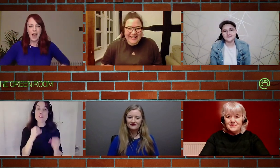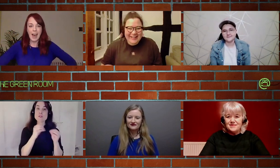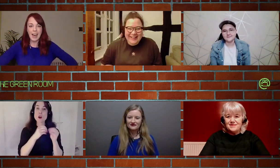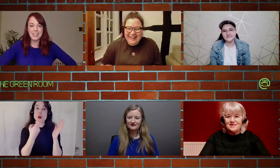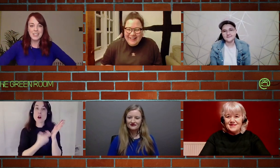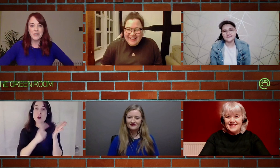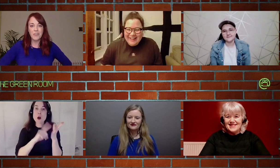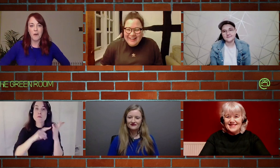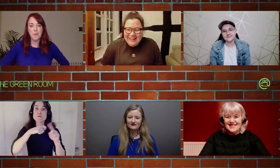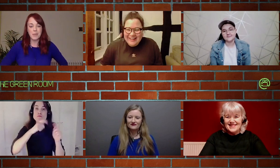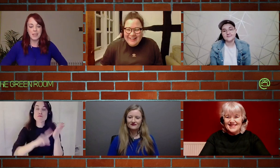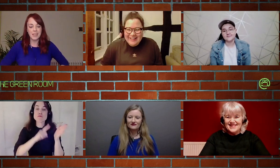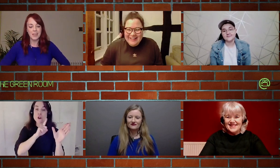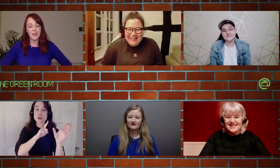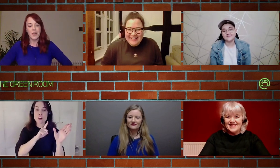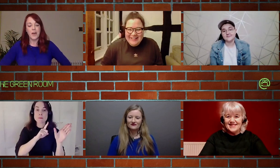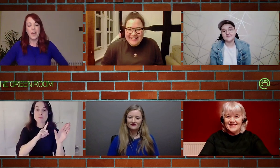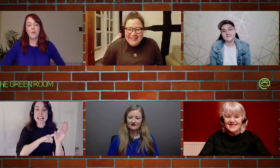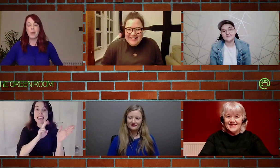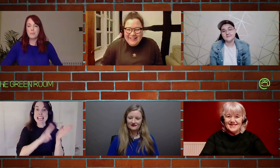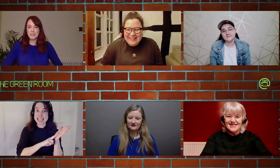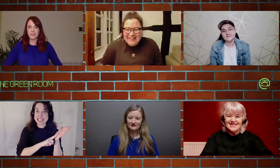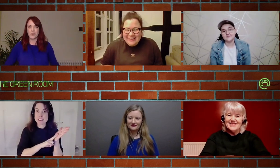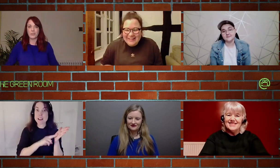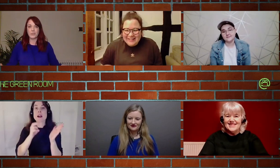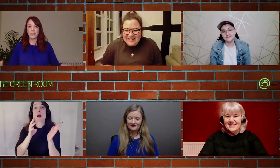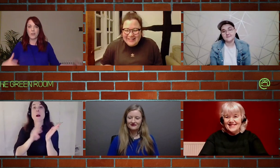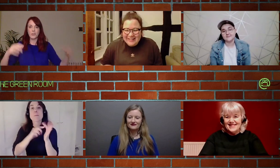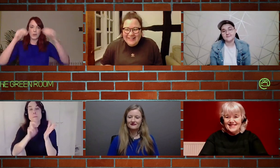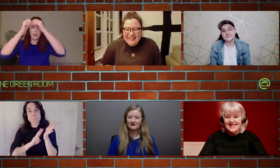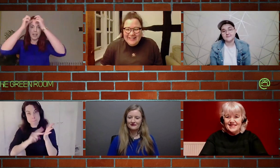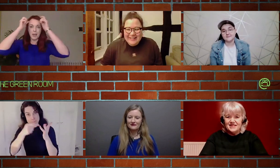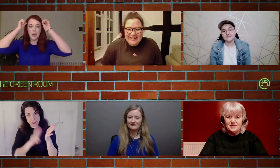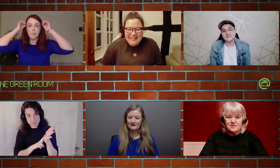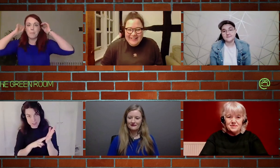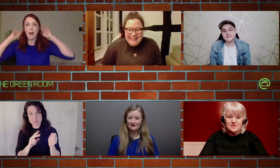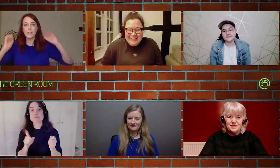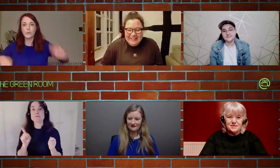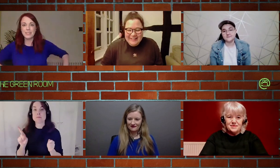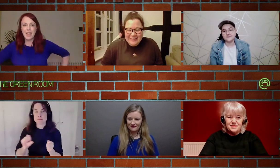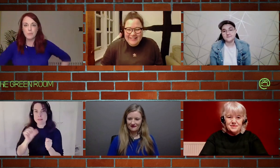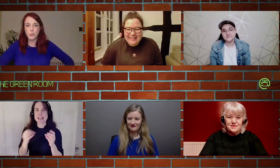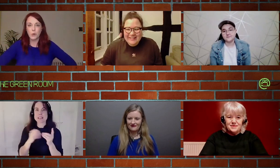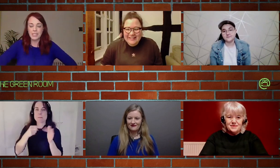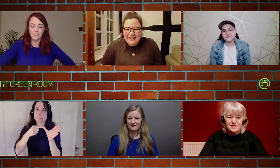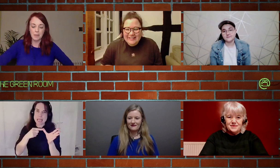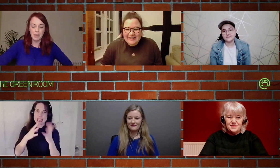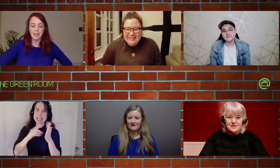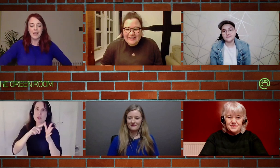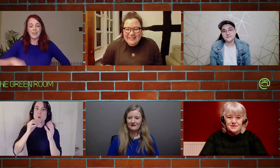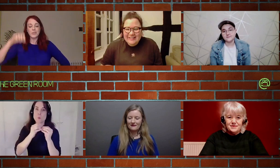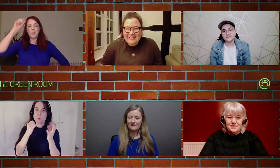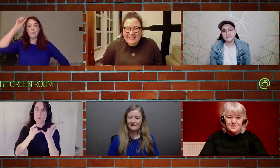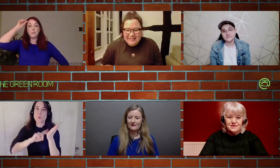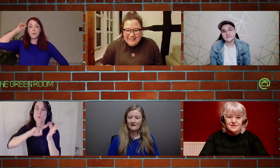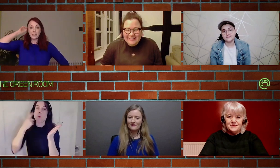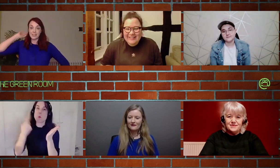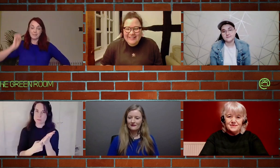And we've got Bea Webster. So I'll do a quick bio snapshot if I may. So Brooklyn